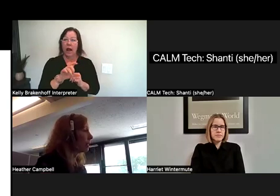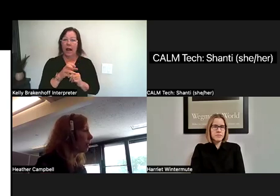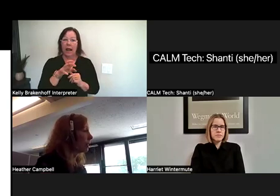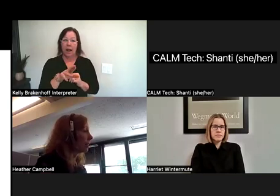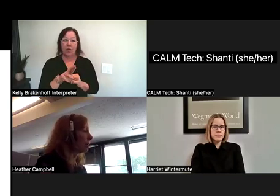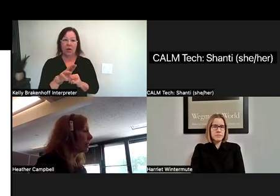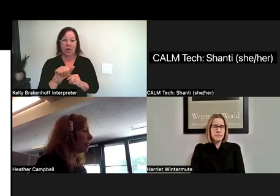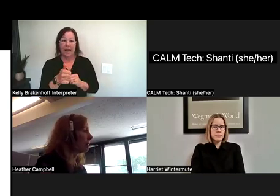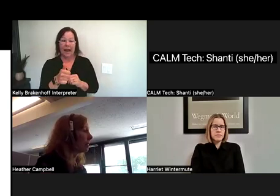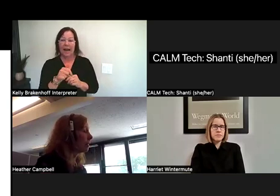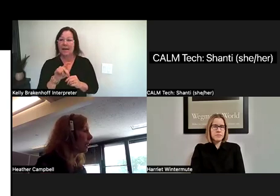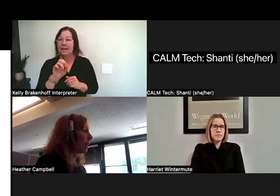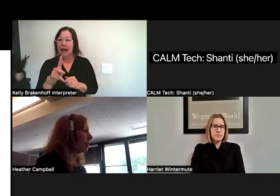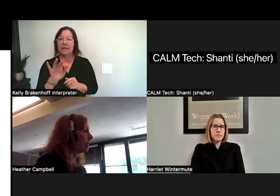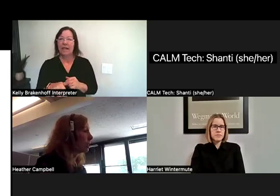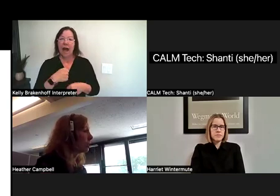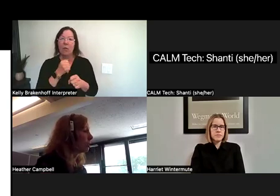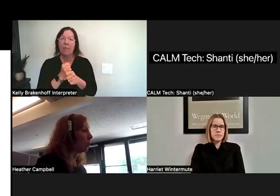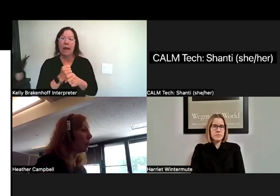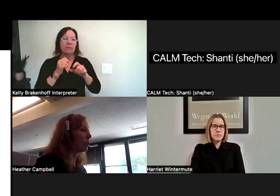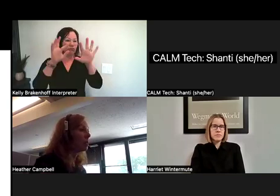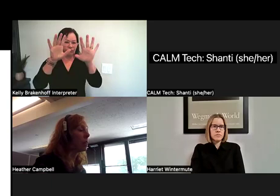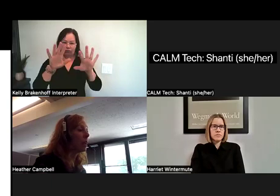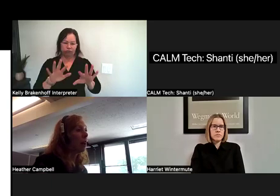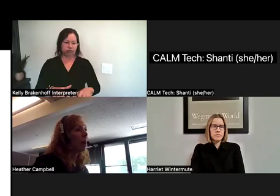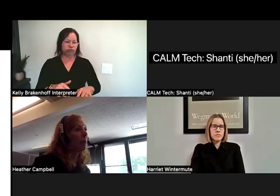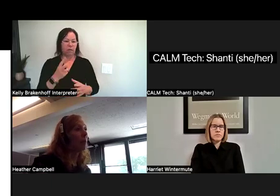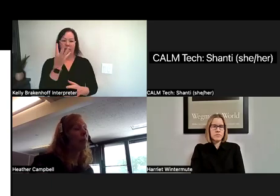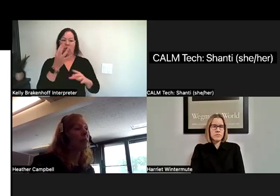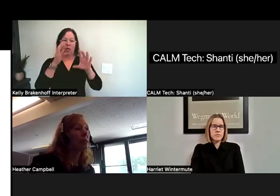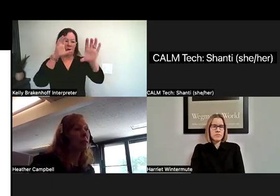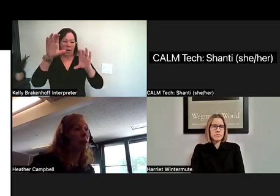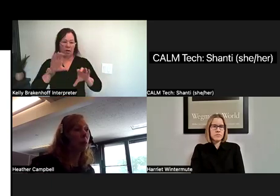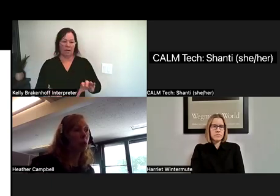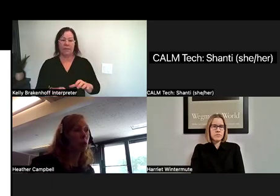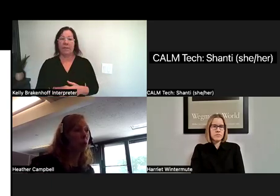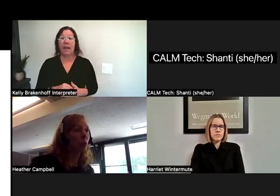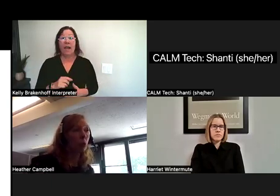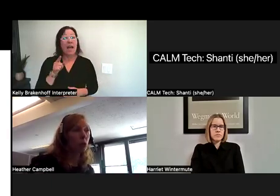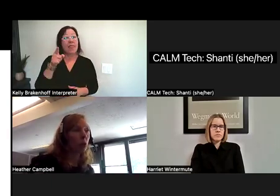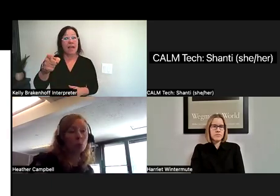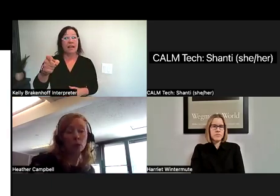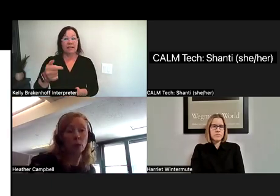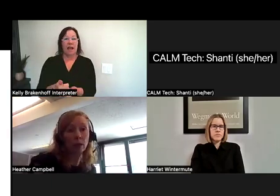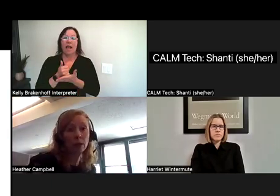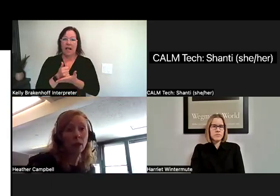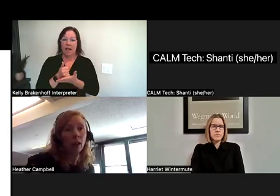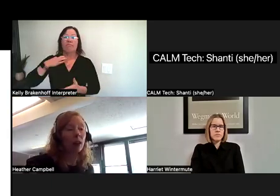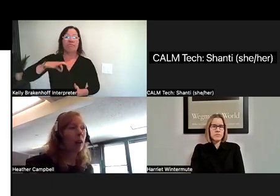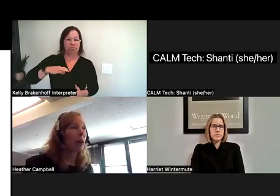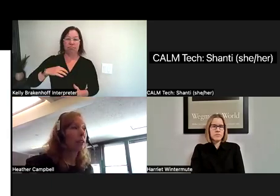all the tasks list together in each quadrant. This approach worked -- has worked well at a